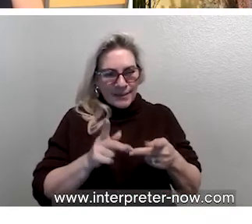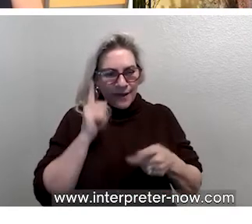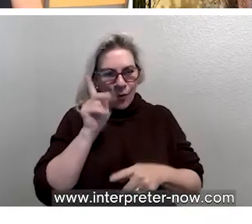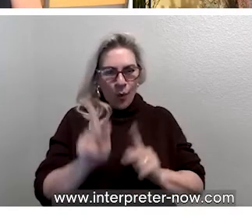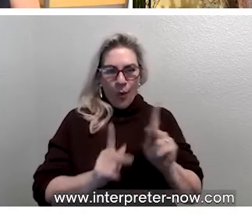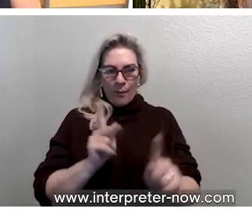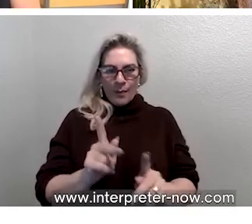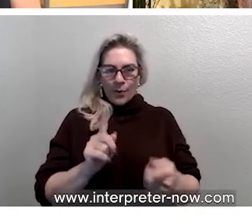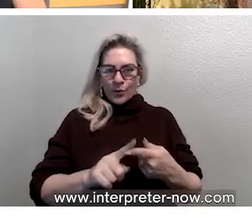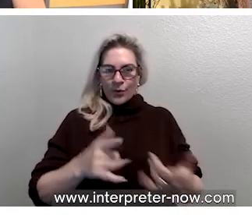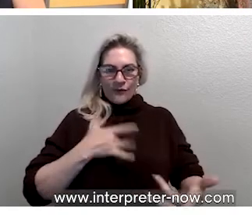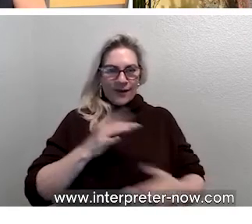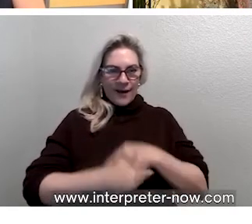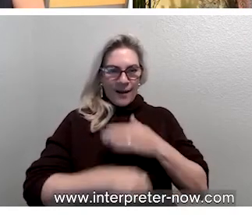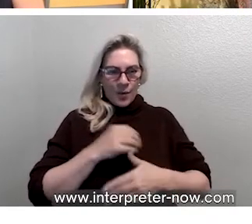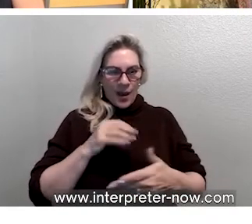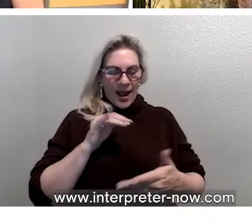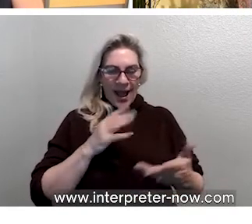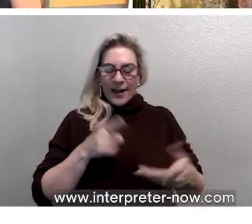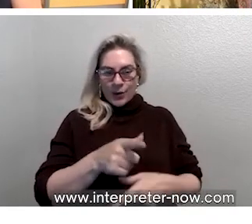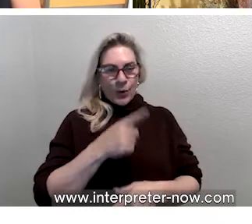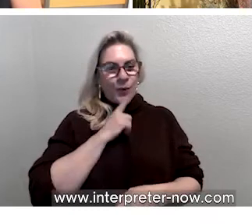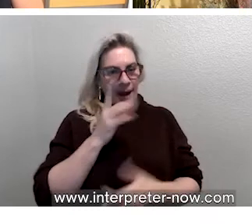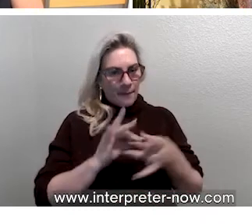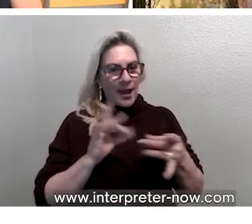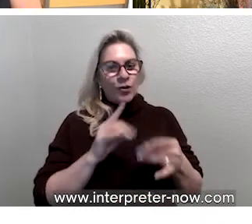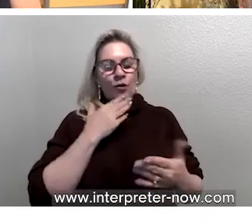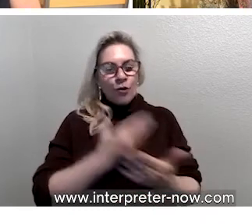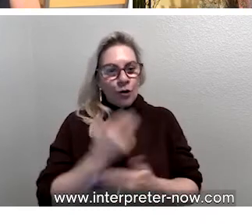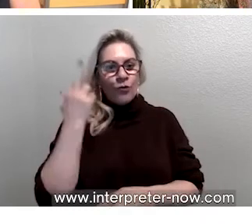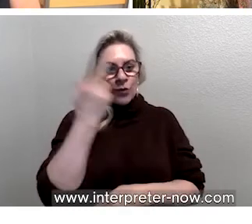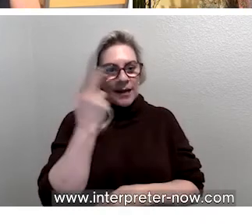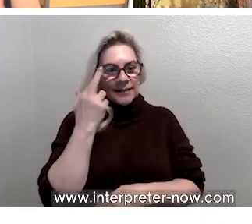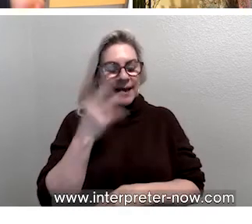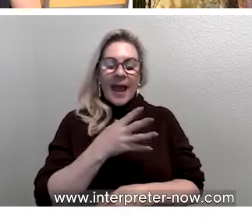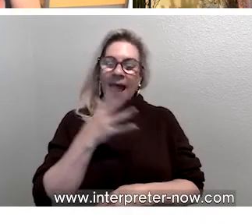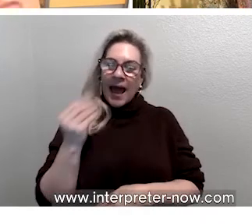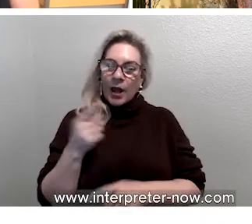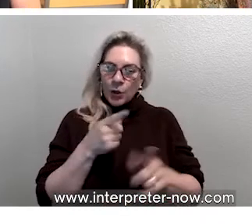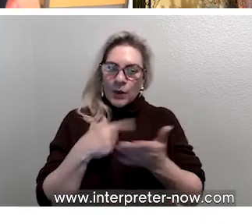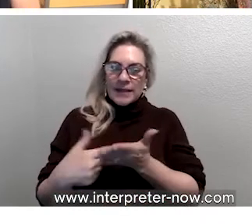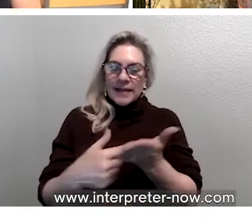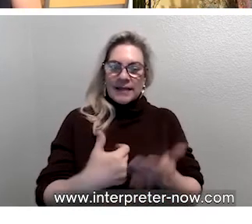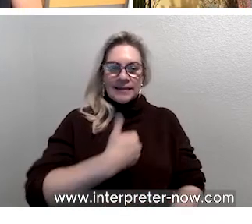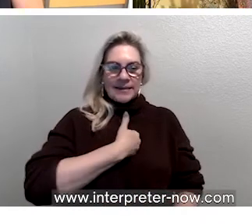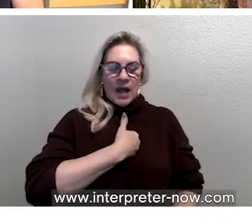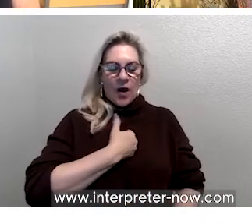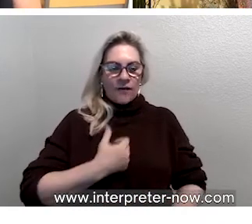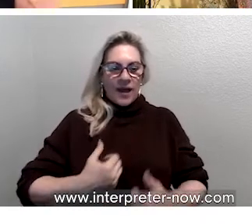in for the reasons that you talked about. We talked a little bit about self-advocacy with Katarina Rivera and John Marble when